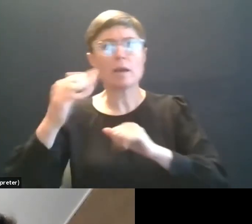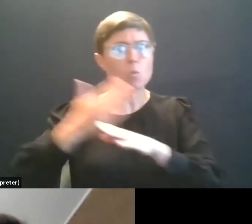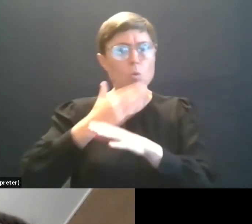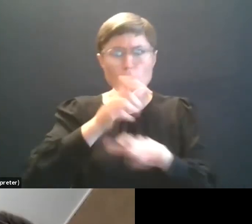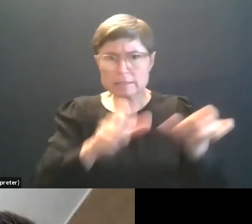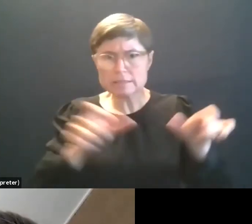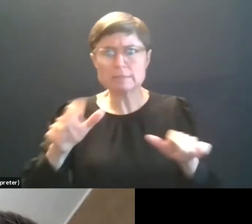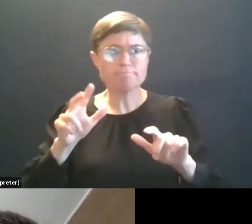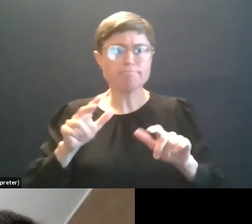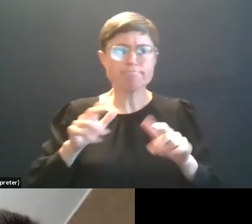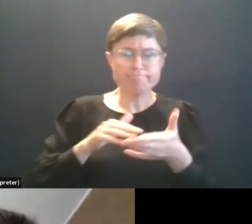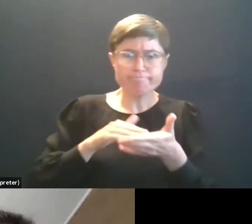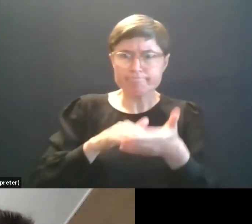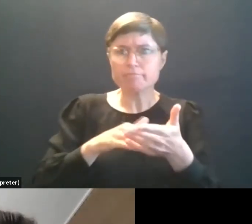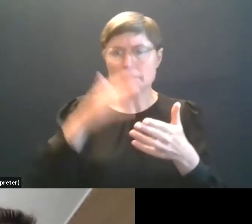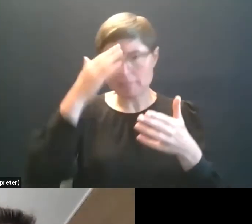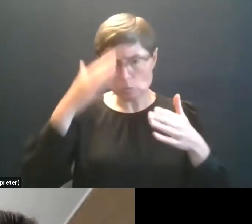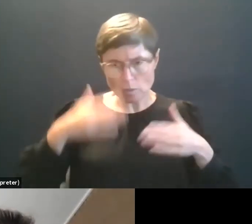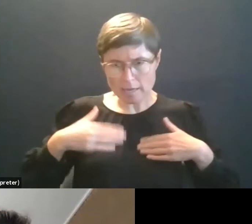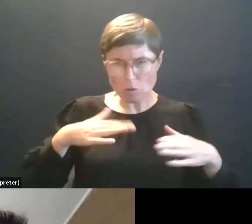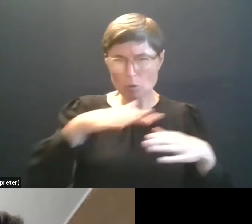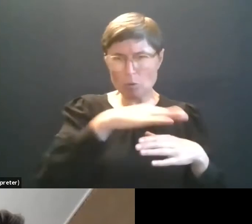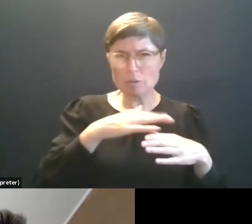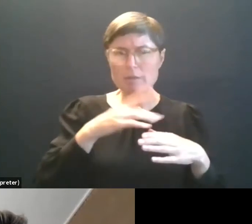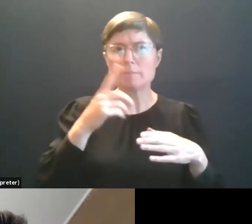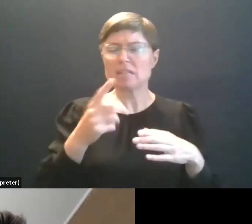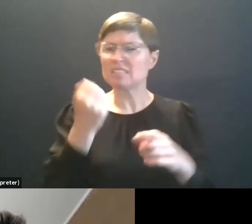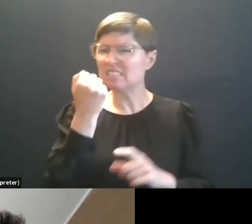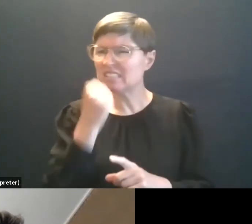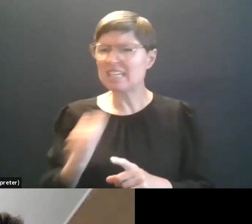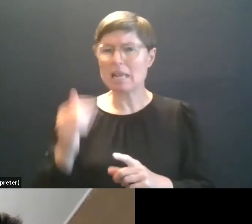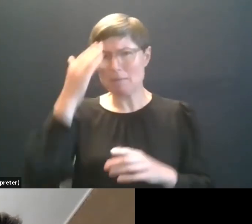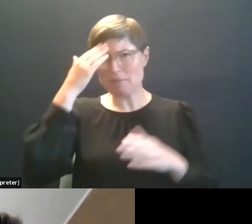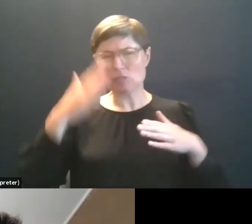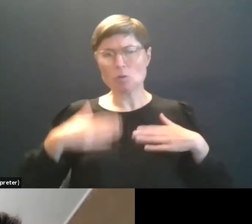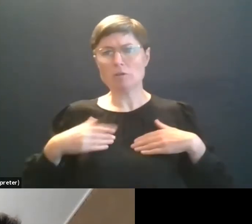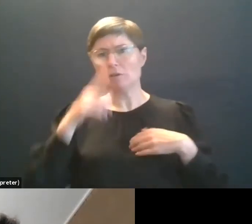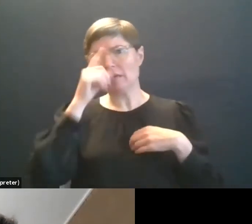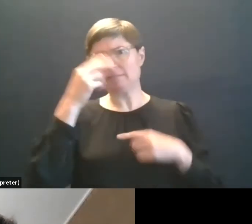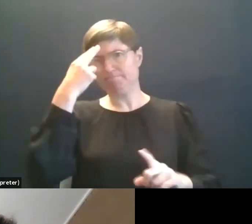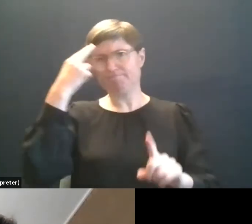mental health there is still a pretty stubborn stigma that attaches itself to people who